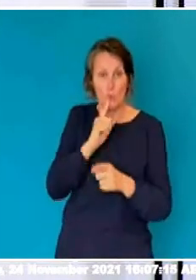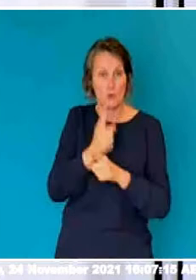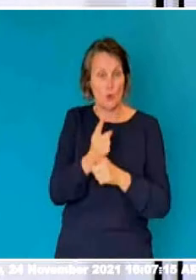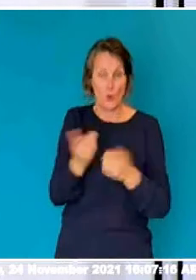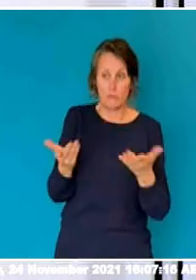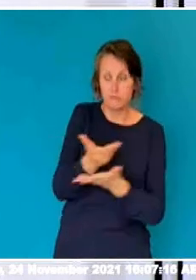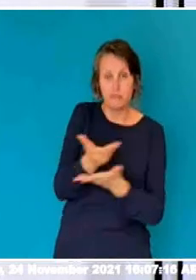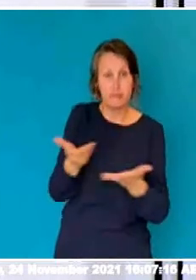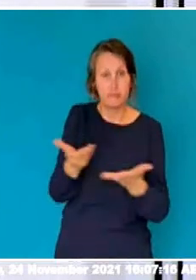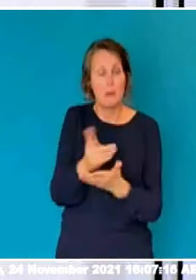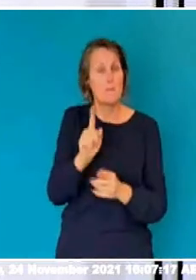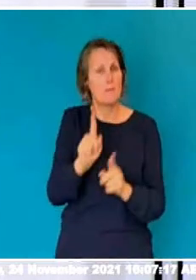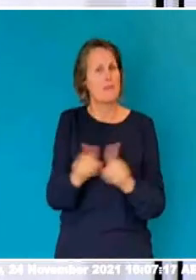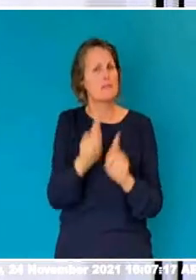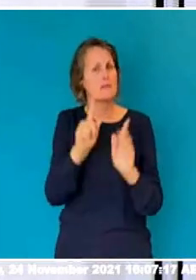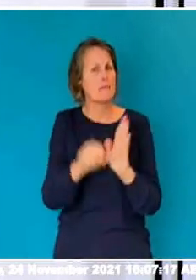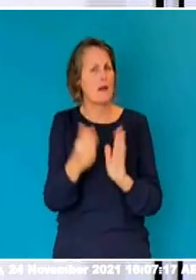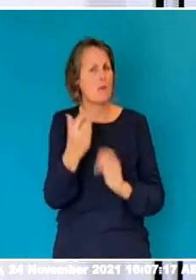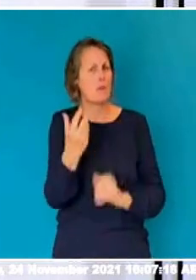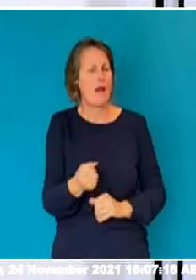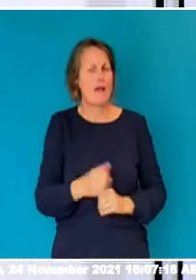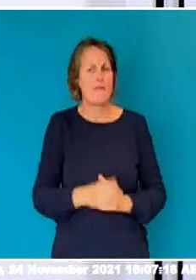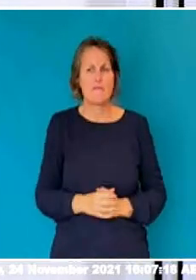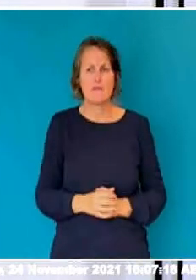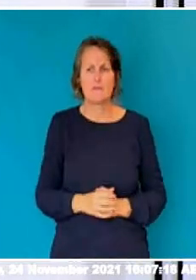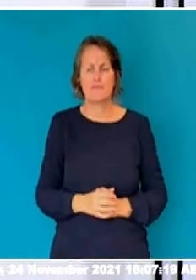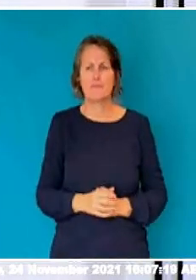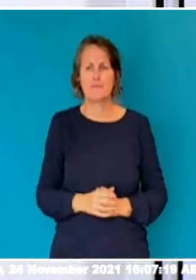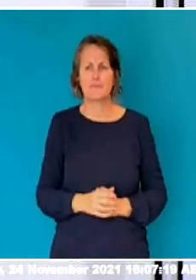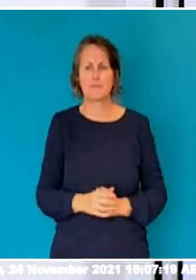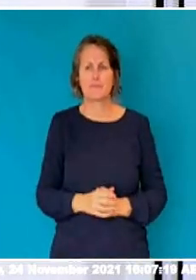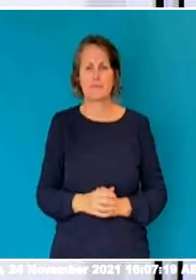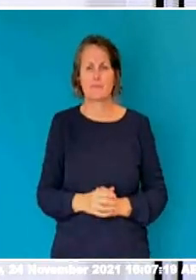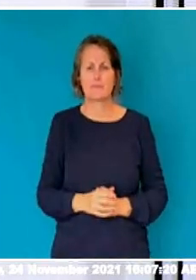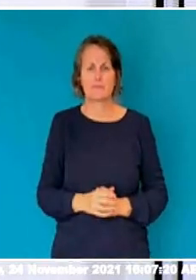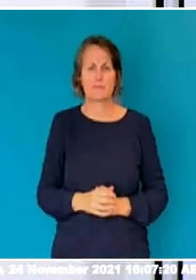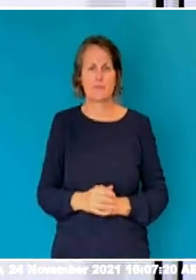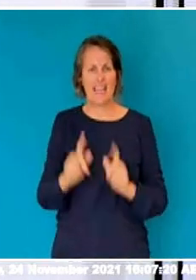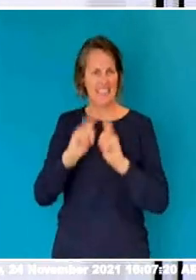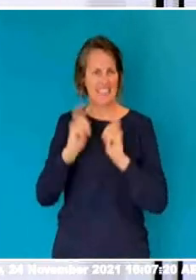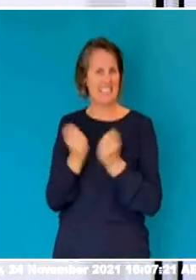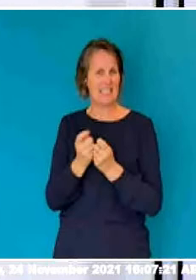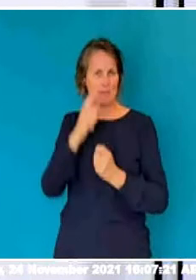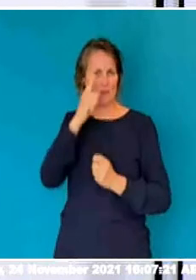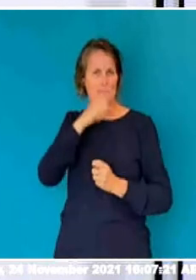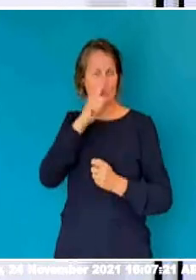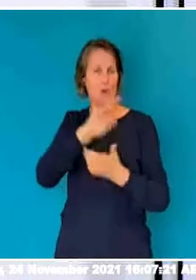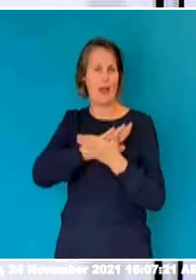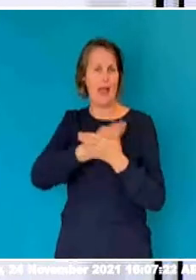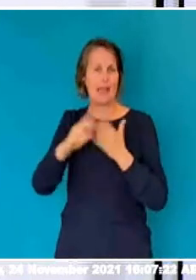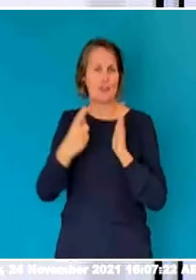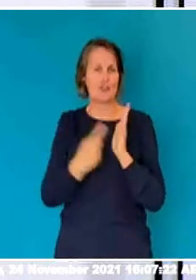But we also have a central team of people, my HR, where people will